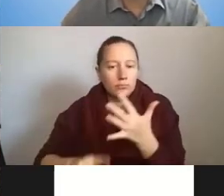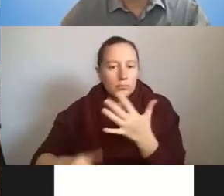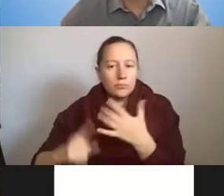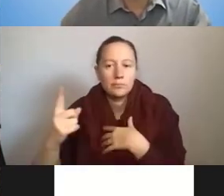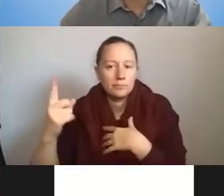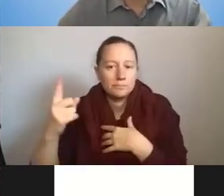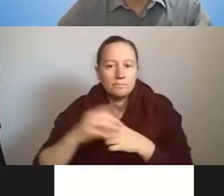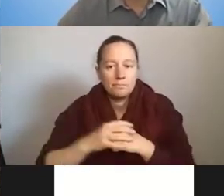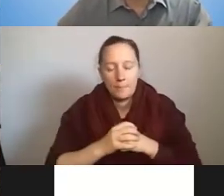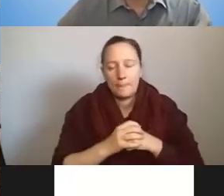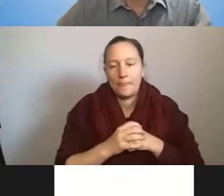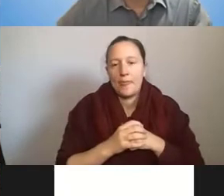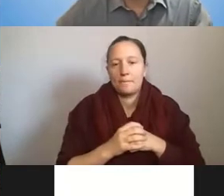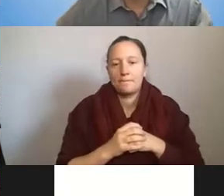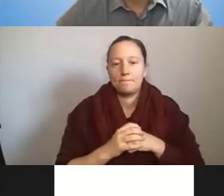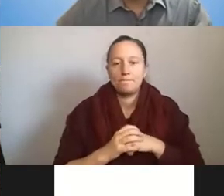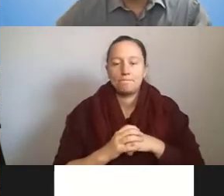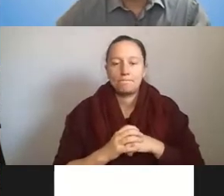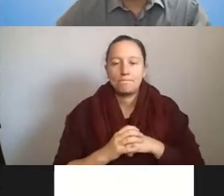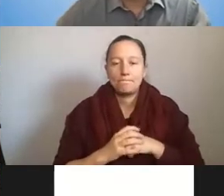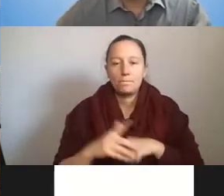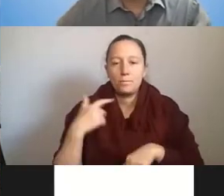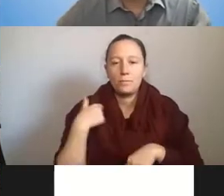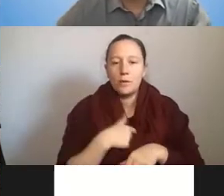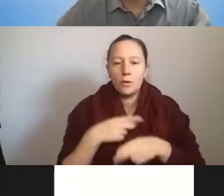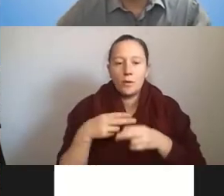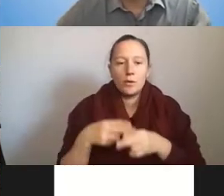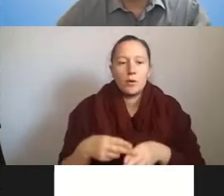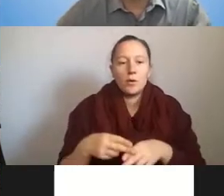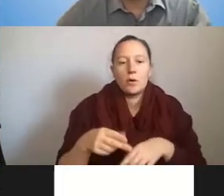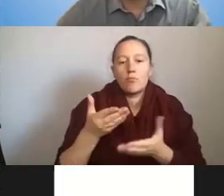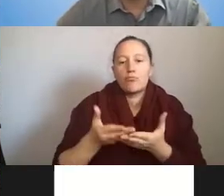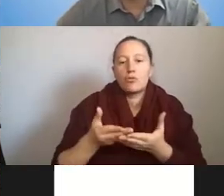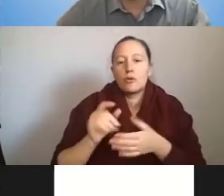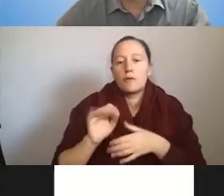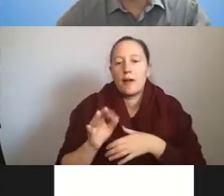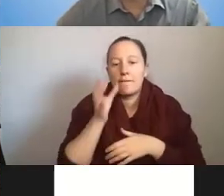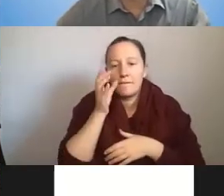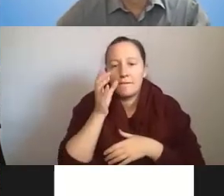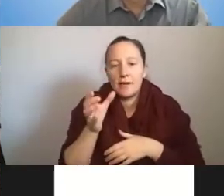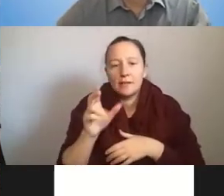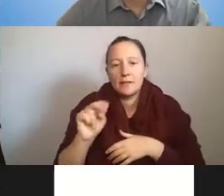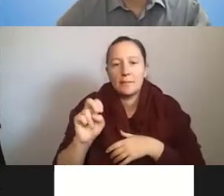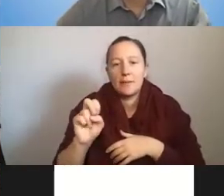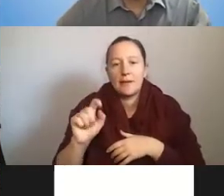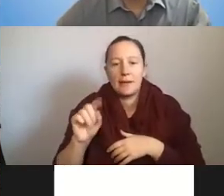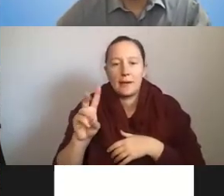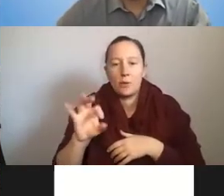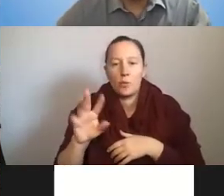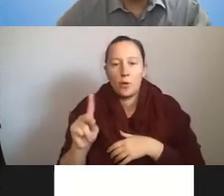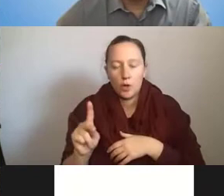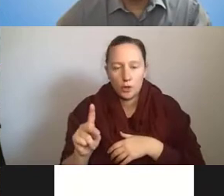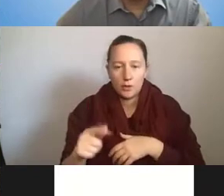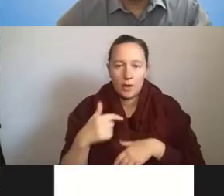So we called it the NIH Proof of Concept Network, and so I will share my screen